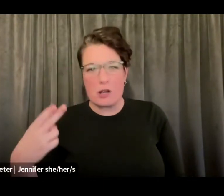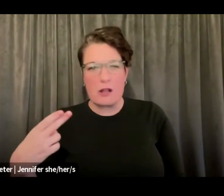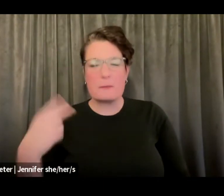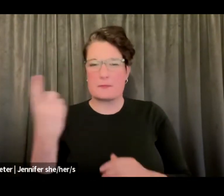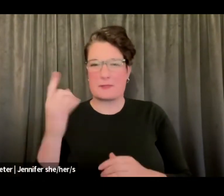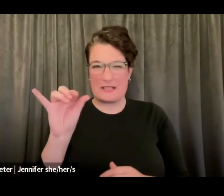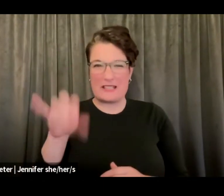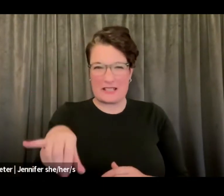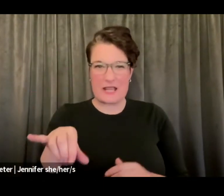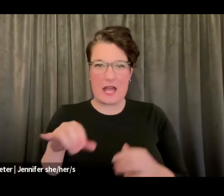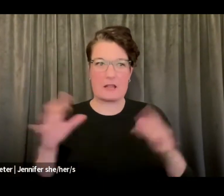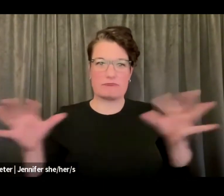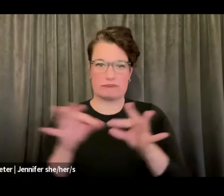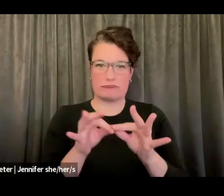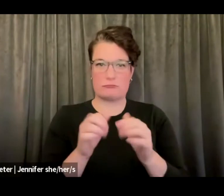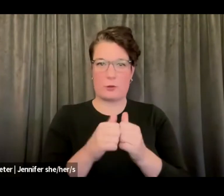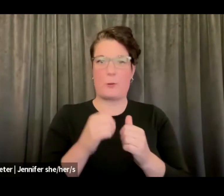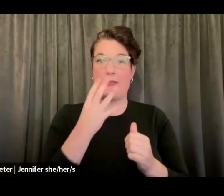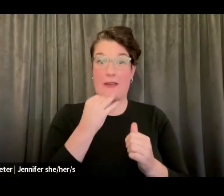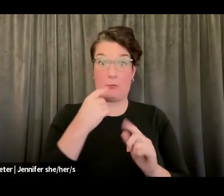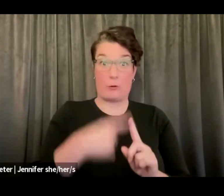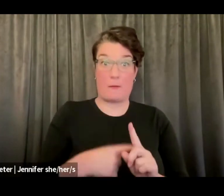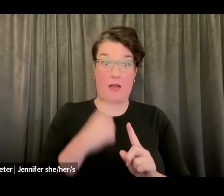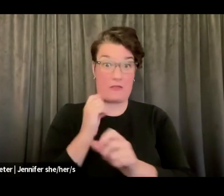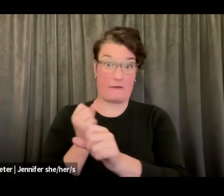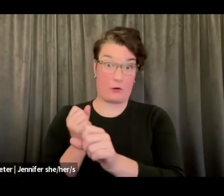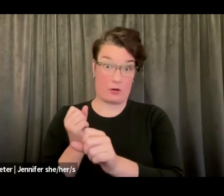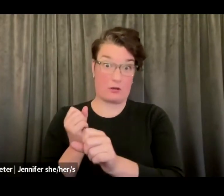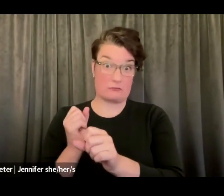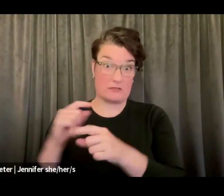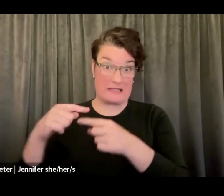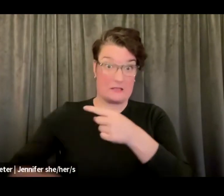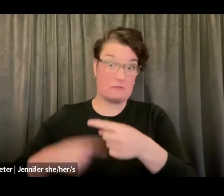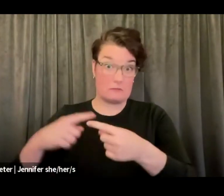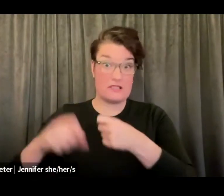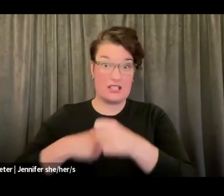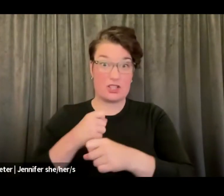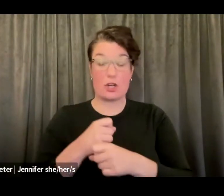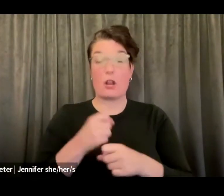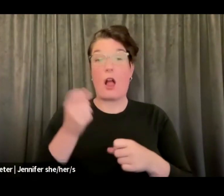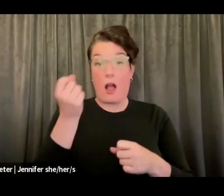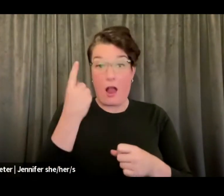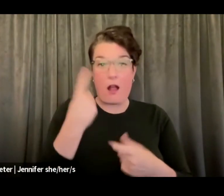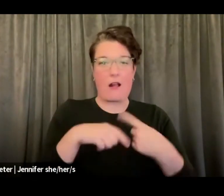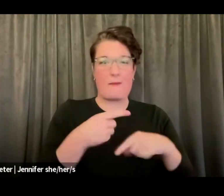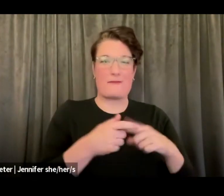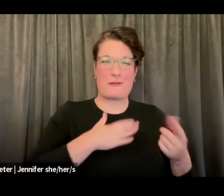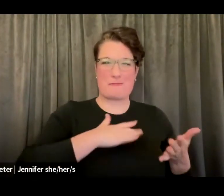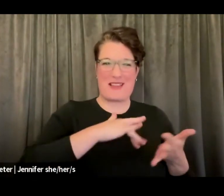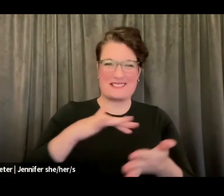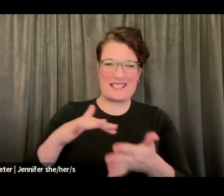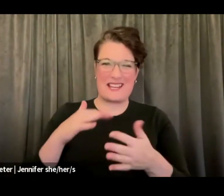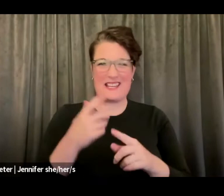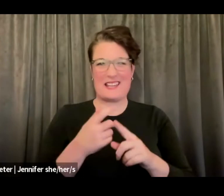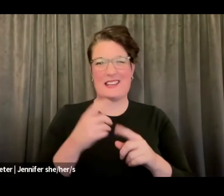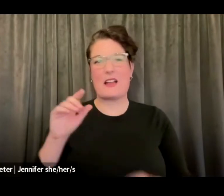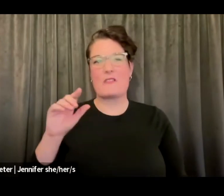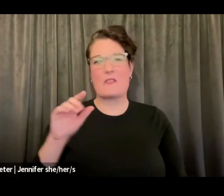And these are based on my studies of the Sefer Yetzirah, which means the book of creation.